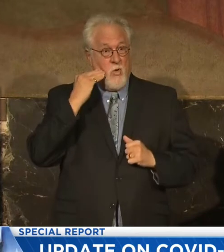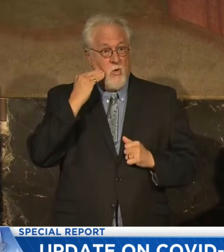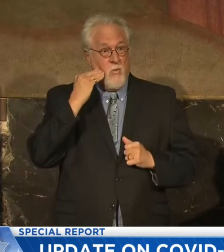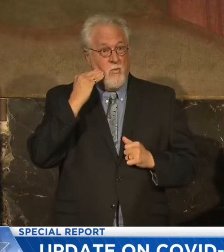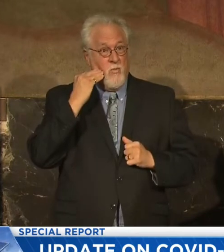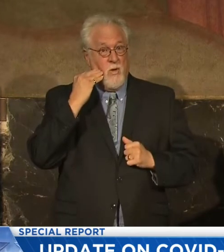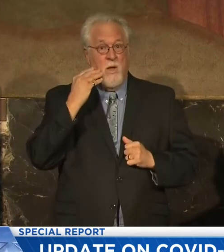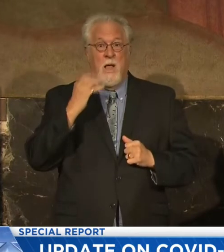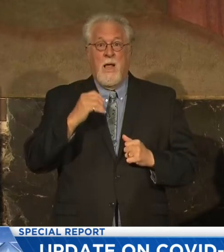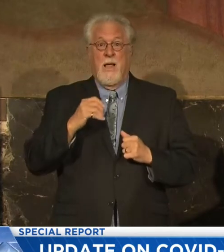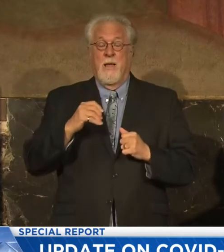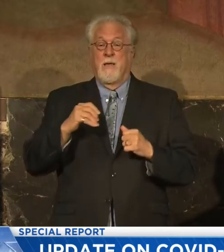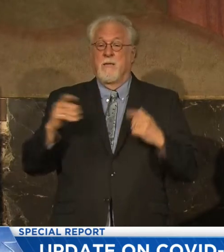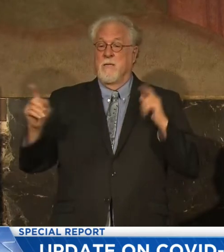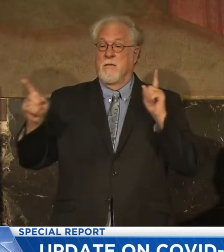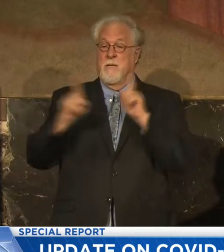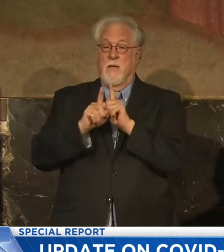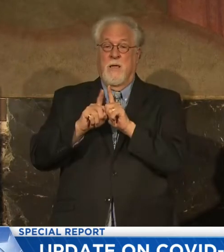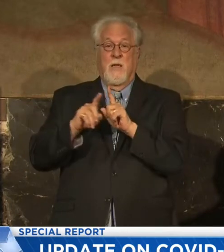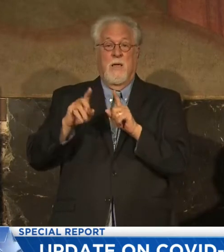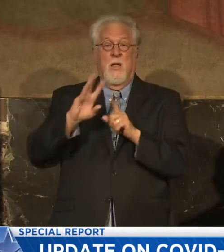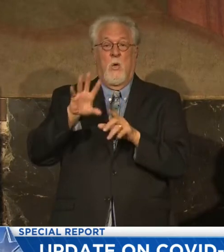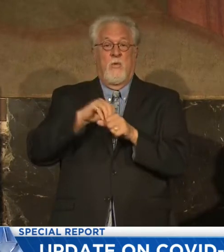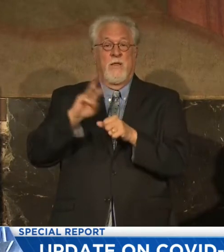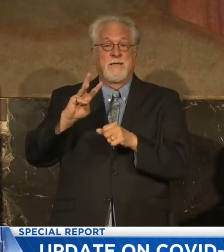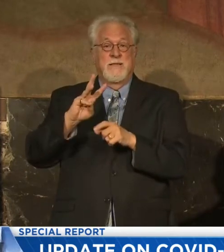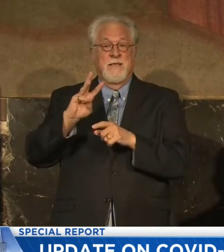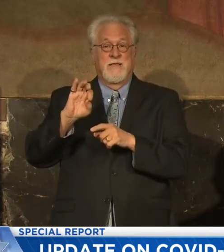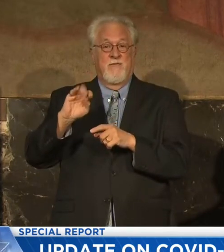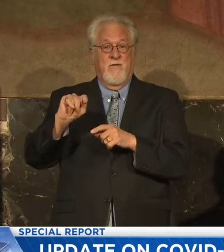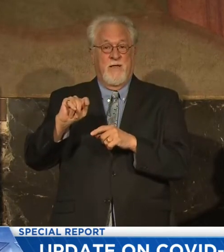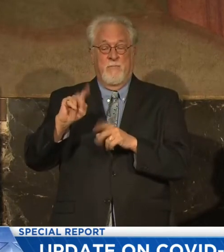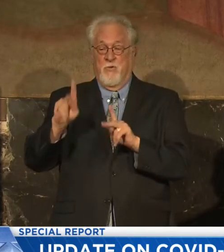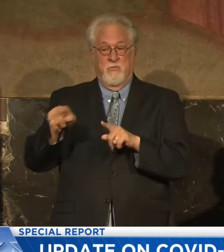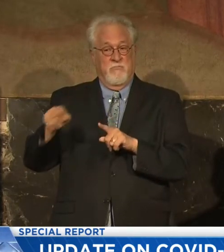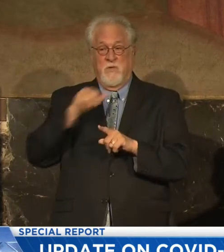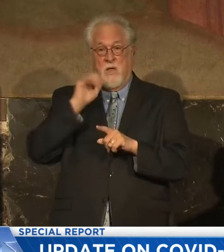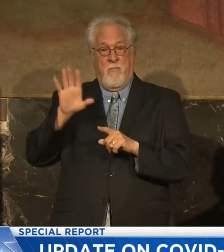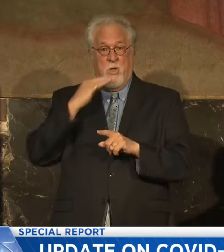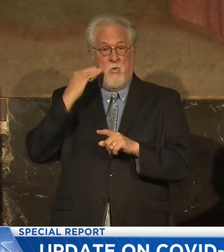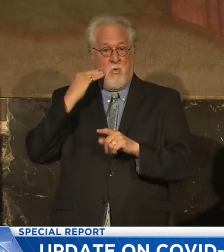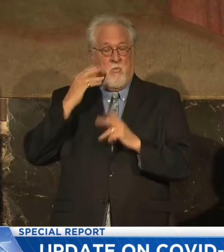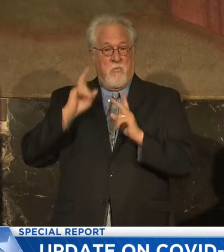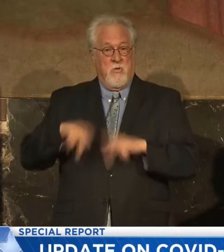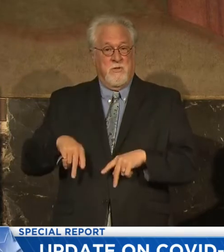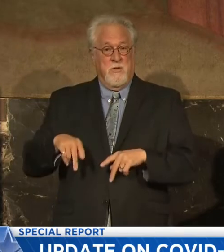CUSTOMERS, WE'RE REQUIRING THAT MASK. WE'RE STRONGLY ENCOURAGING IT FOR EVERYBODY ELSE. WHEN YOU LEAVE YOUR HOUSE, AND